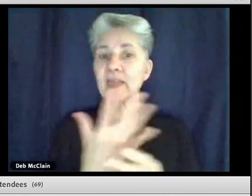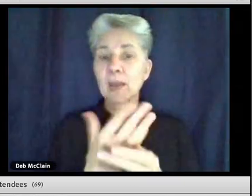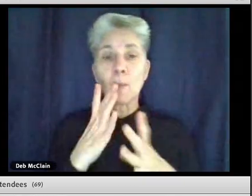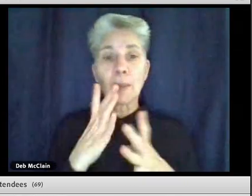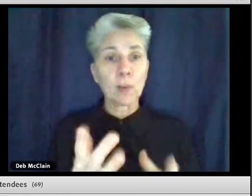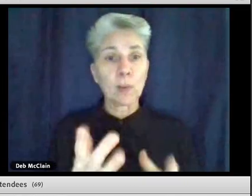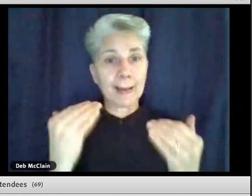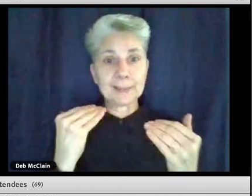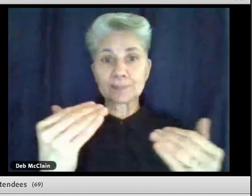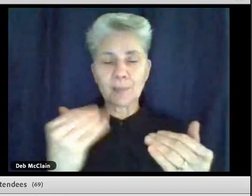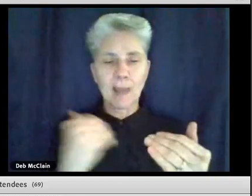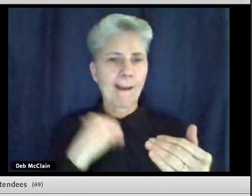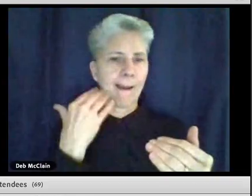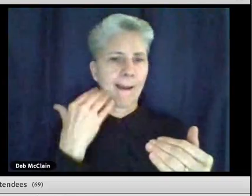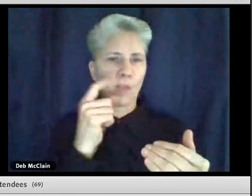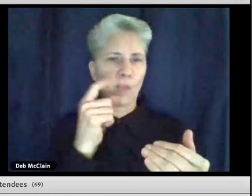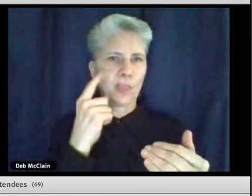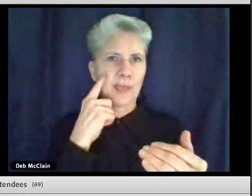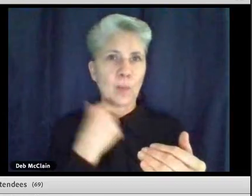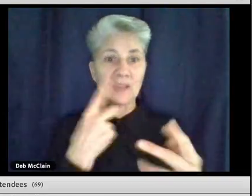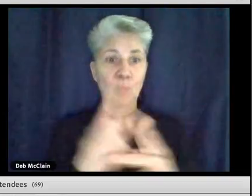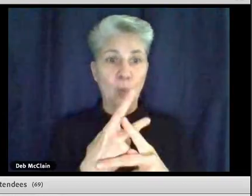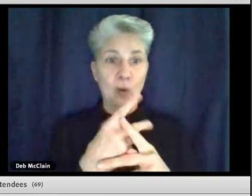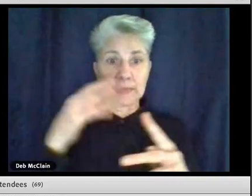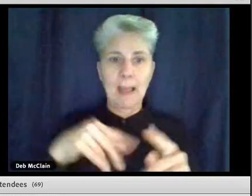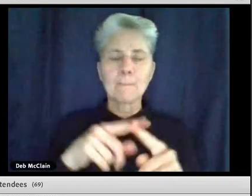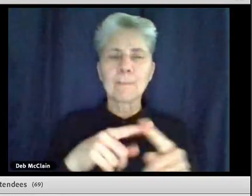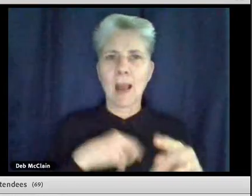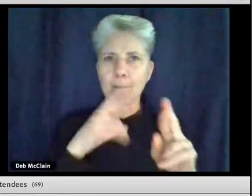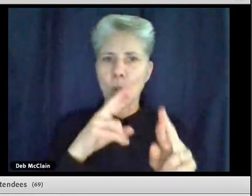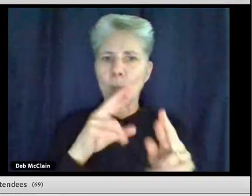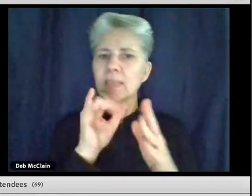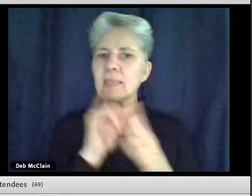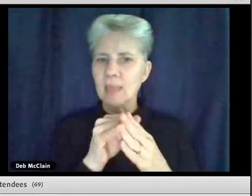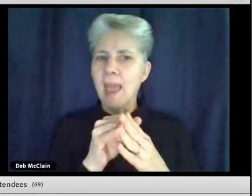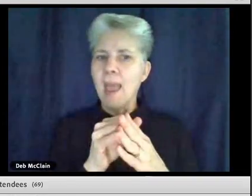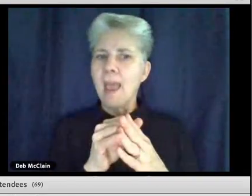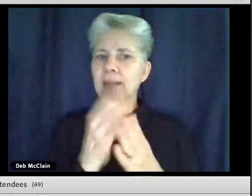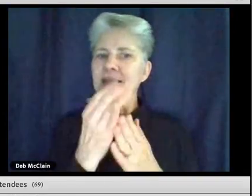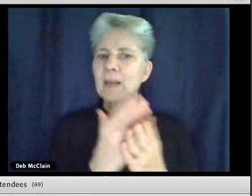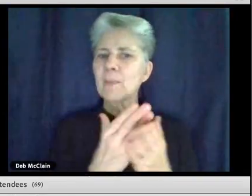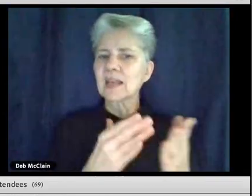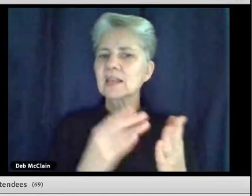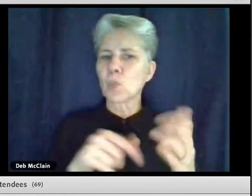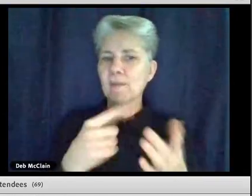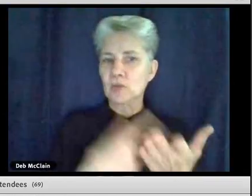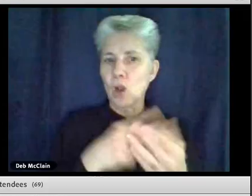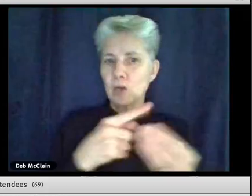our libraries can reopen and everything will be okay. I don't think we've seen the worst of it,